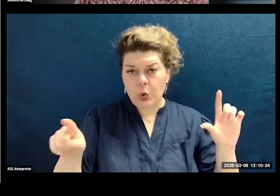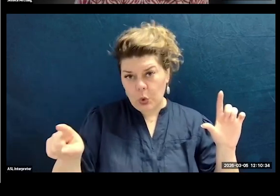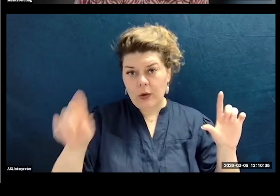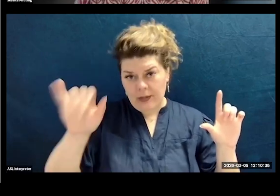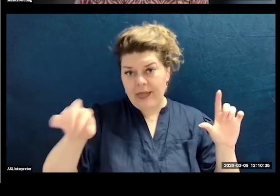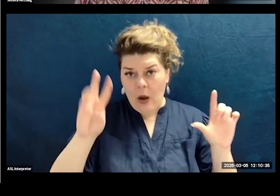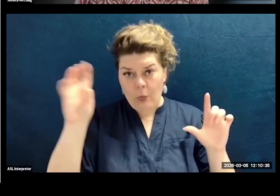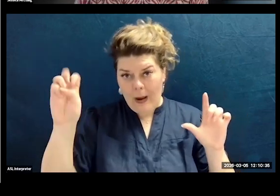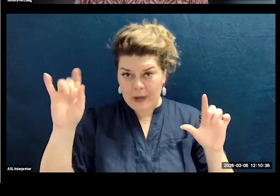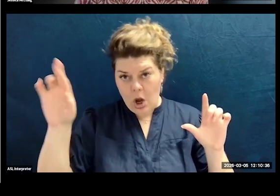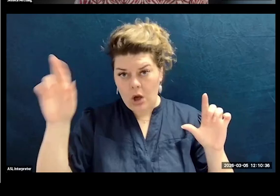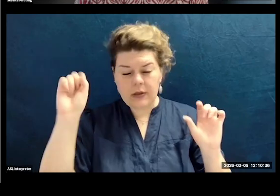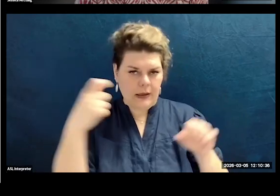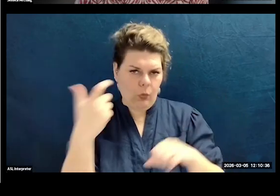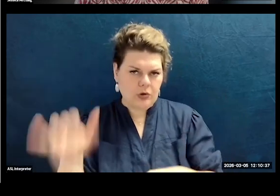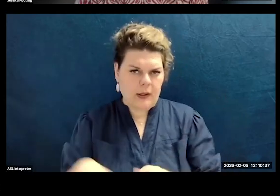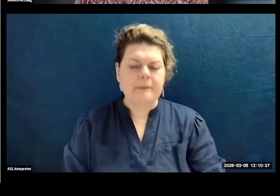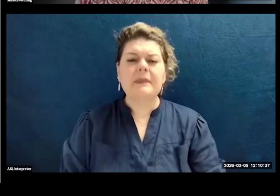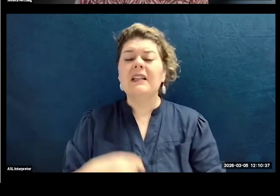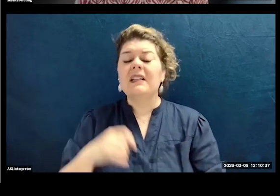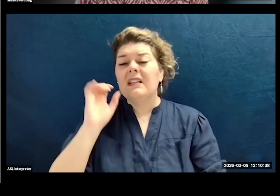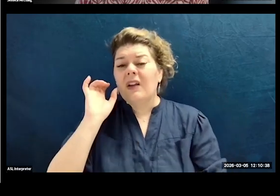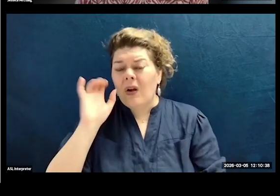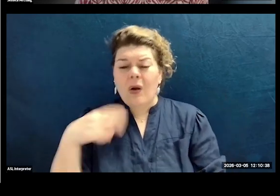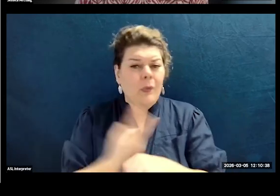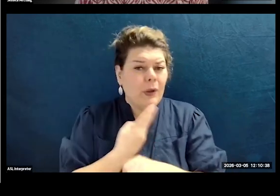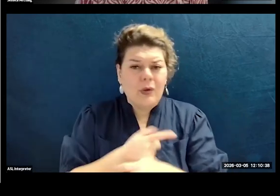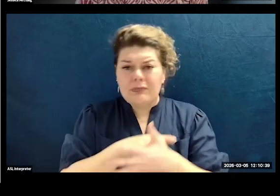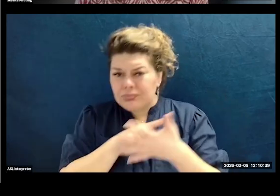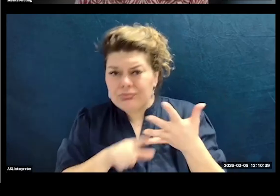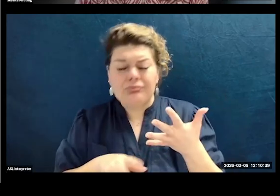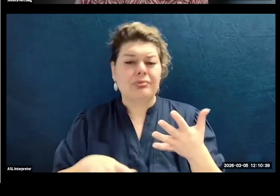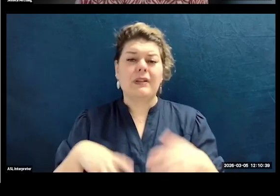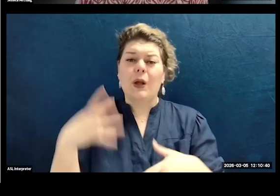Resources we continue to use and reference for our programs and services, including our PDFs,